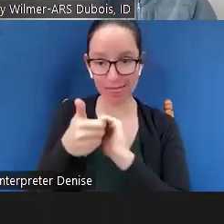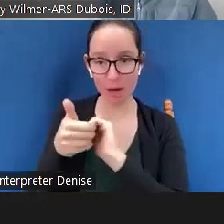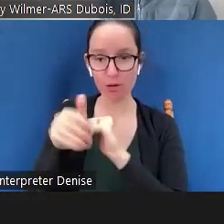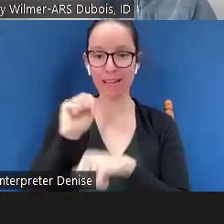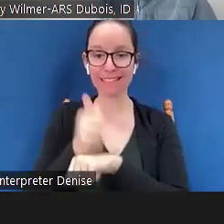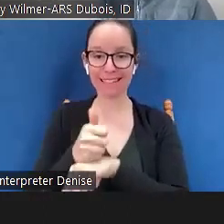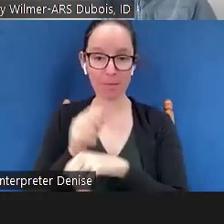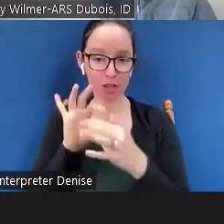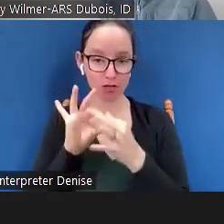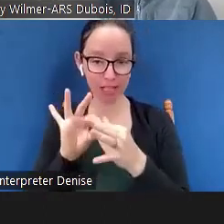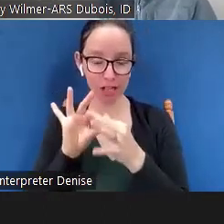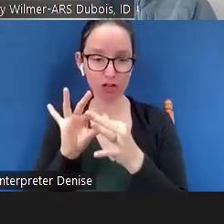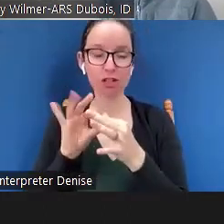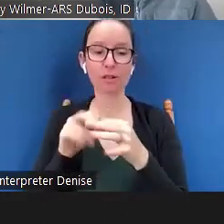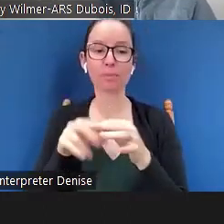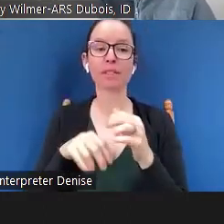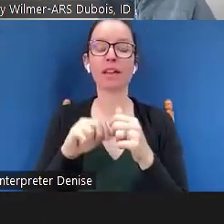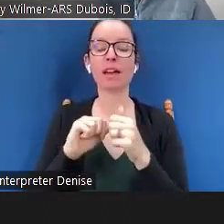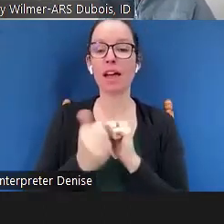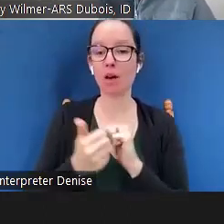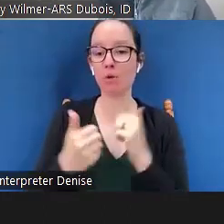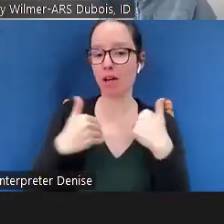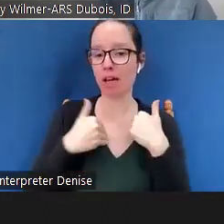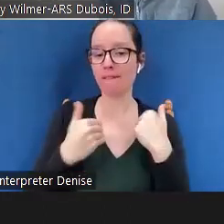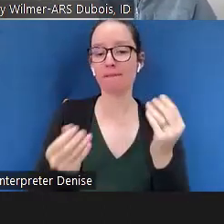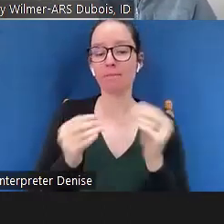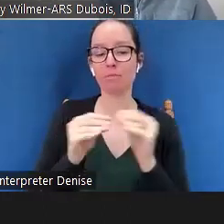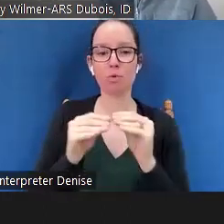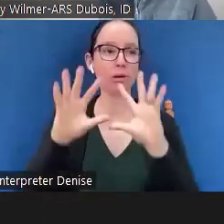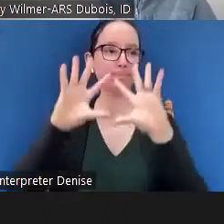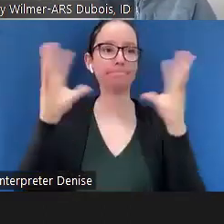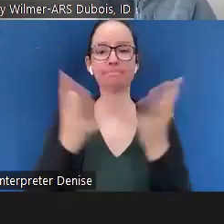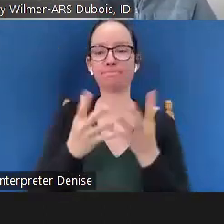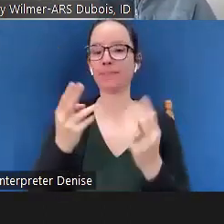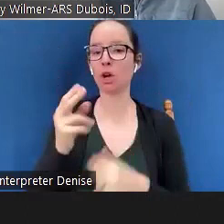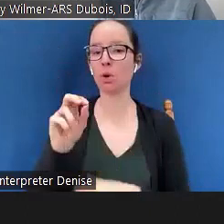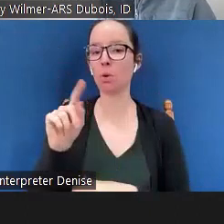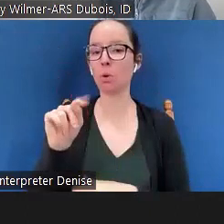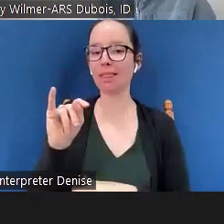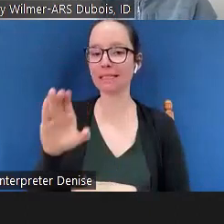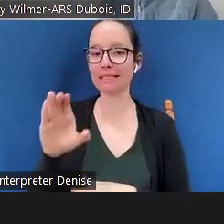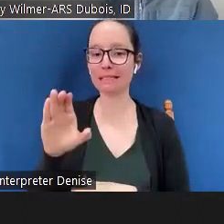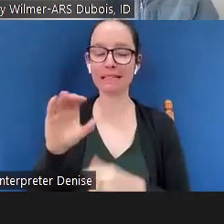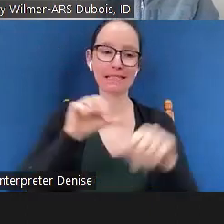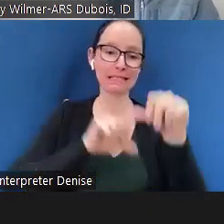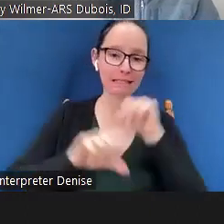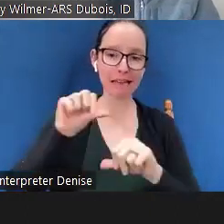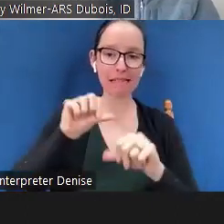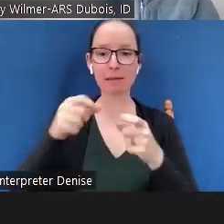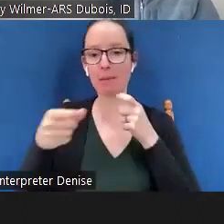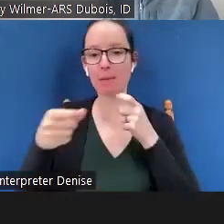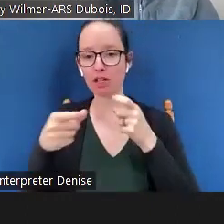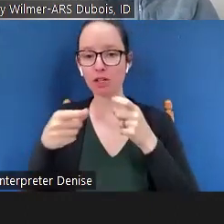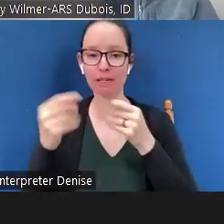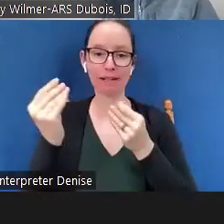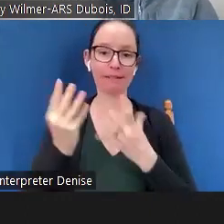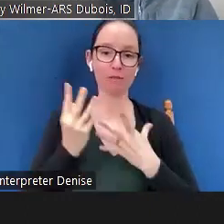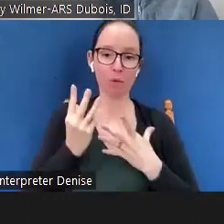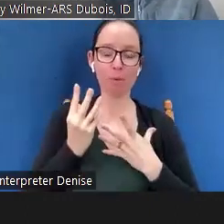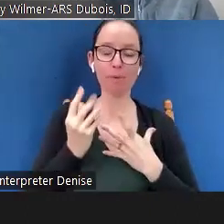also how to how to have a holistic science and management informed understanding of these complex ecosystems.